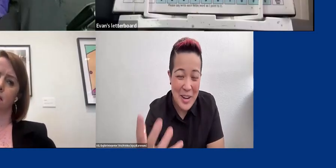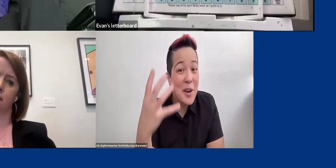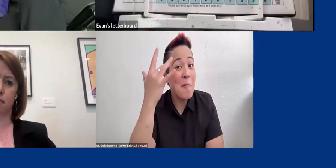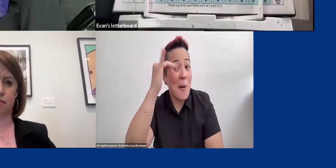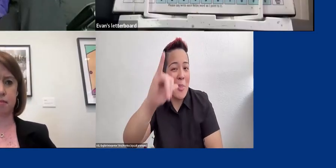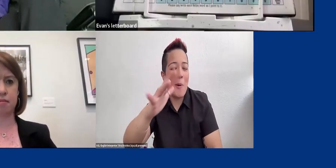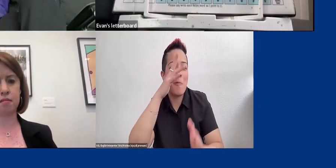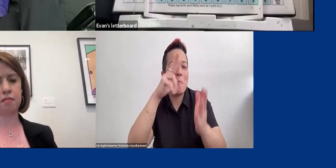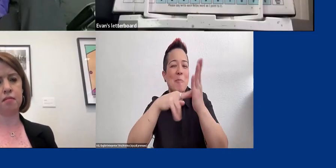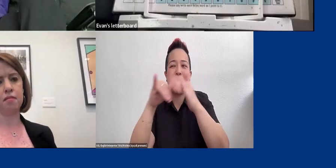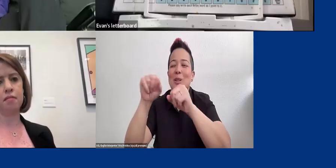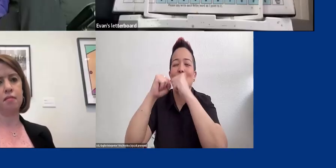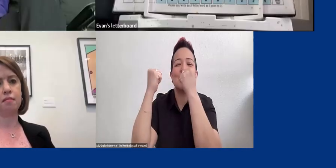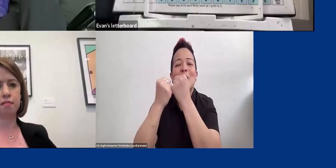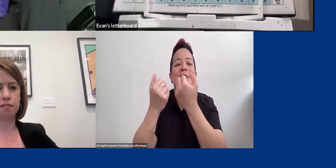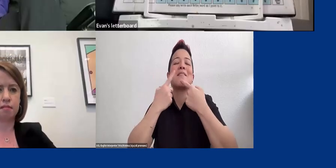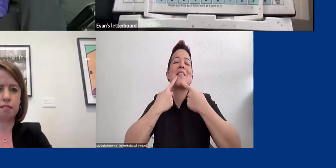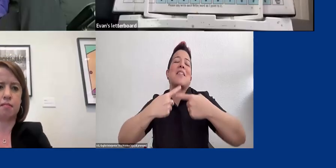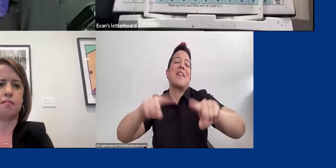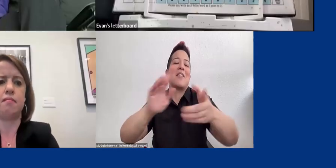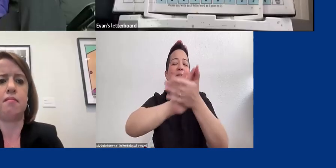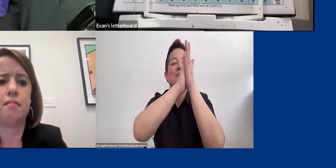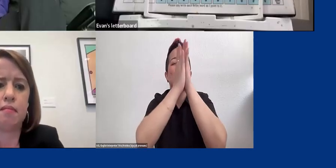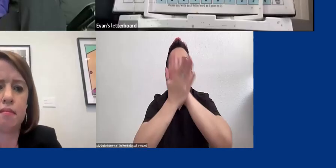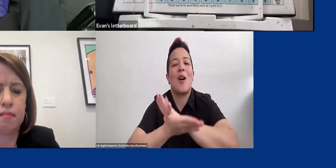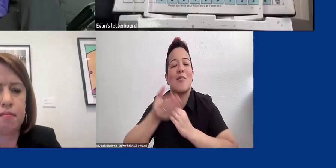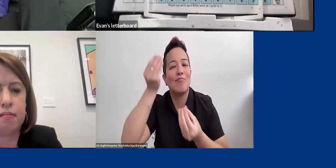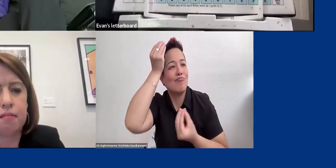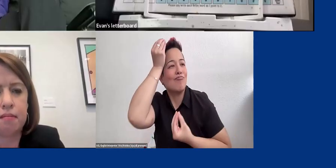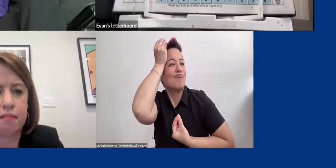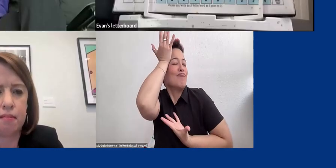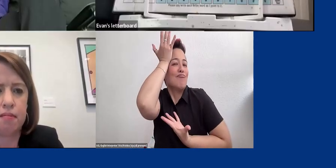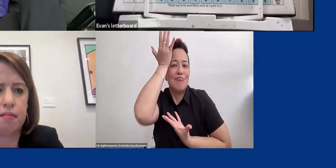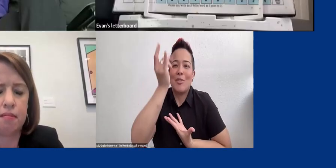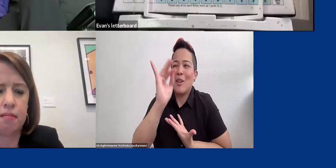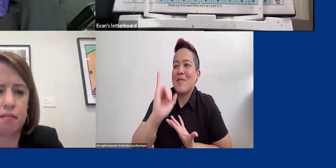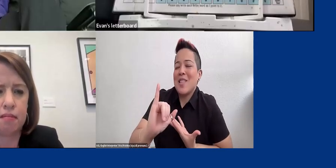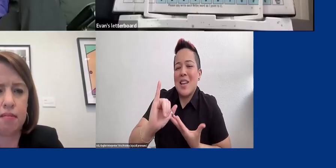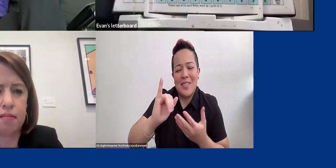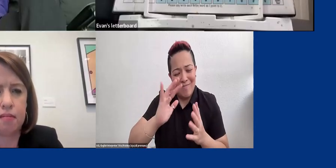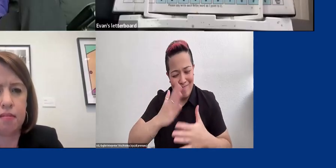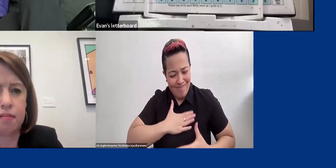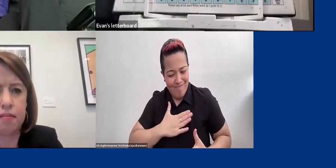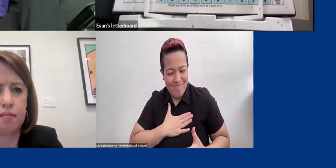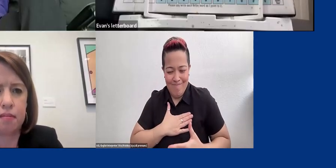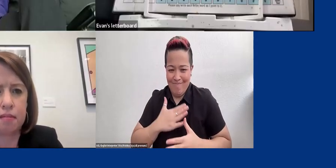society had finally become enlightened to the nuances of sexual agency for disabled people.